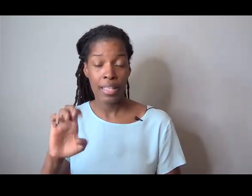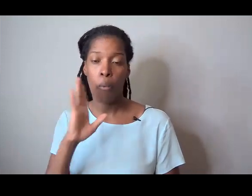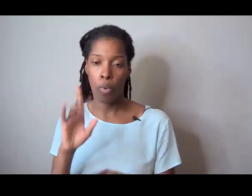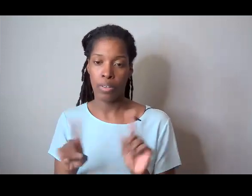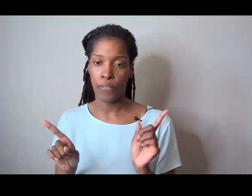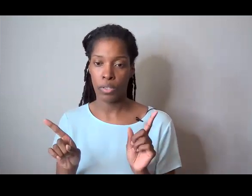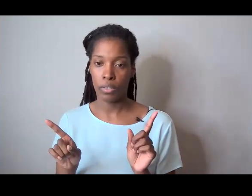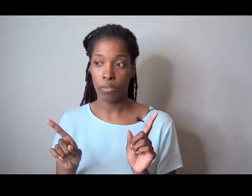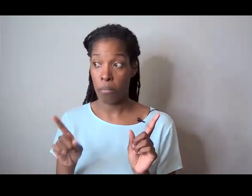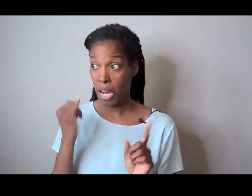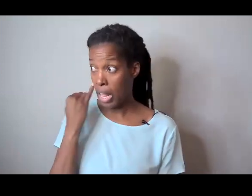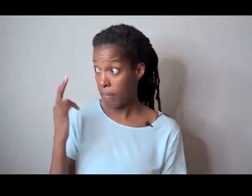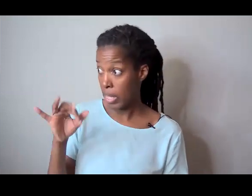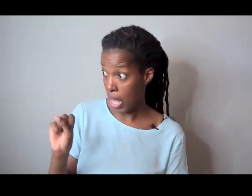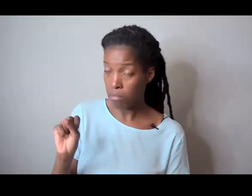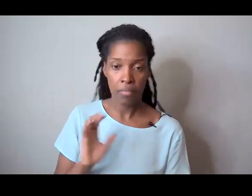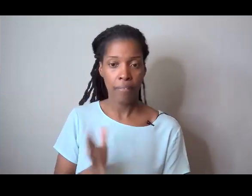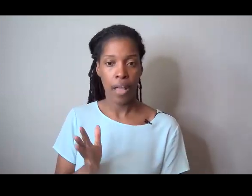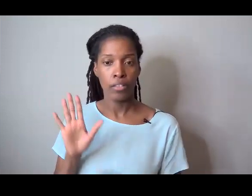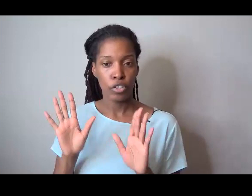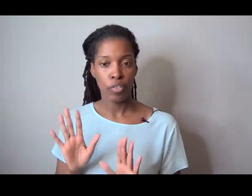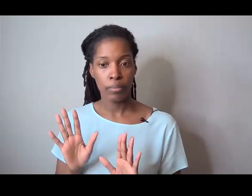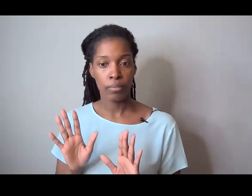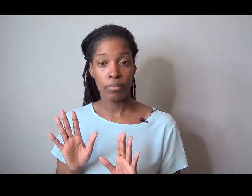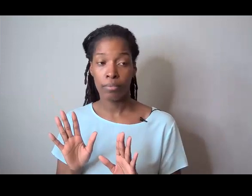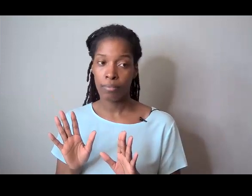If you do, that's fine. That's great. It's just a matter of communicating it. Right?